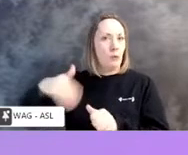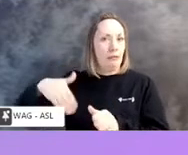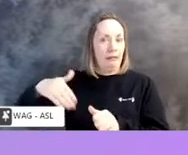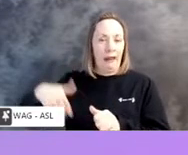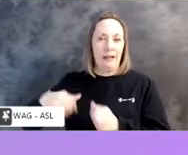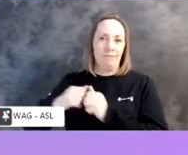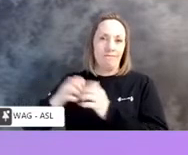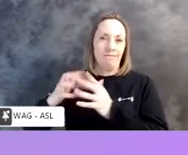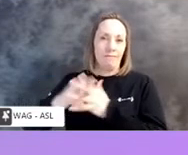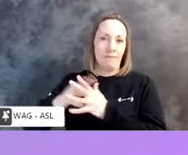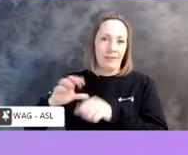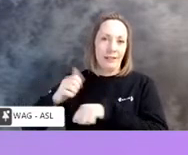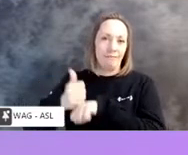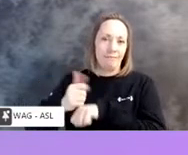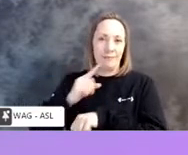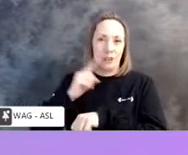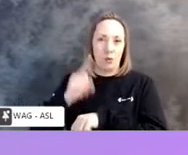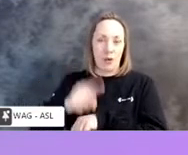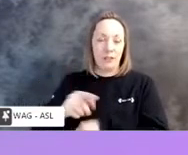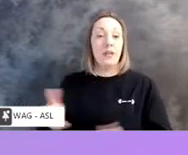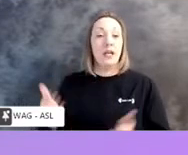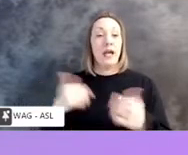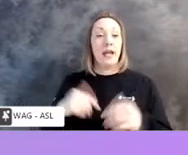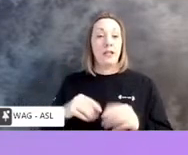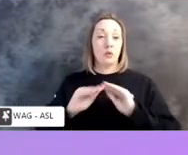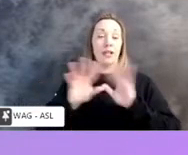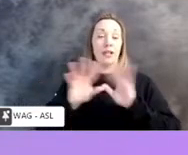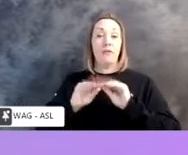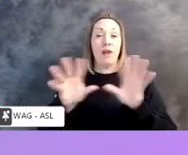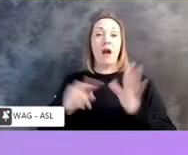To do in the order of about four hundred simplified reviews, 40